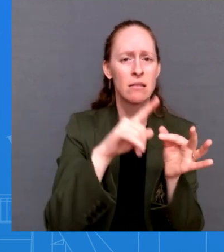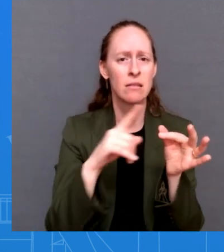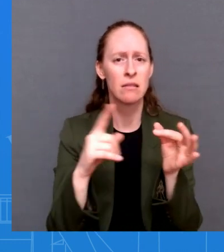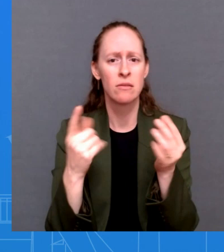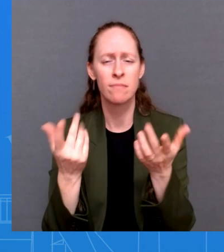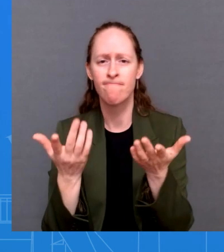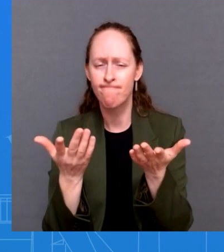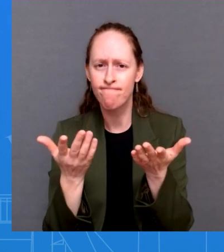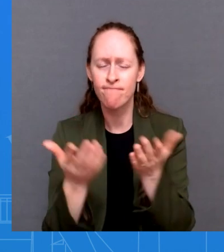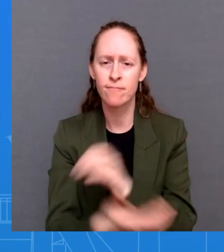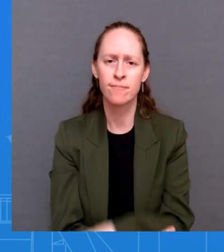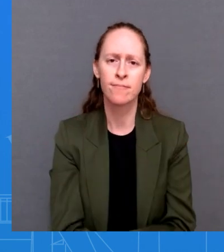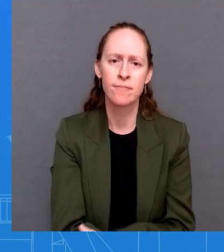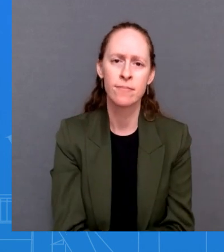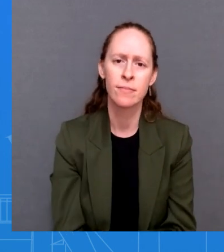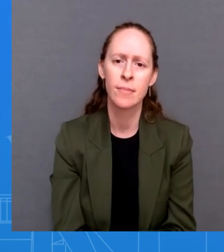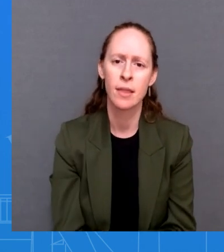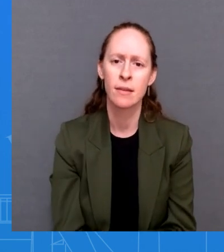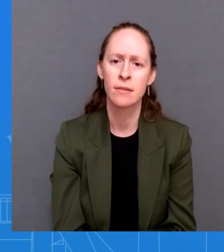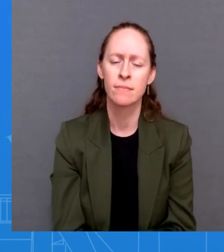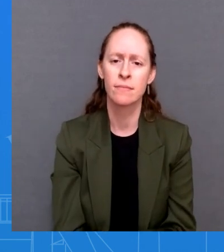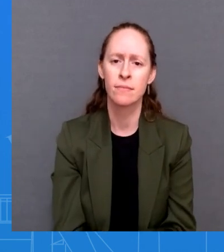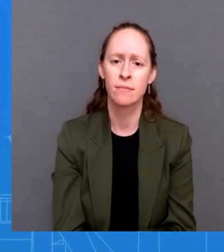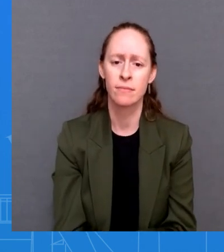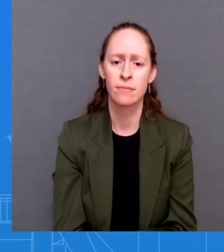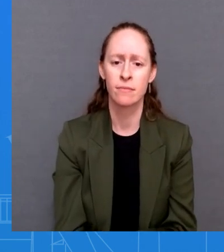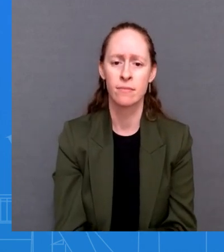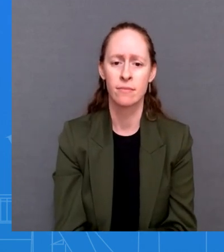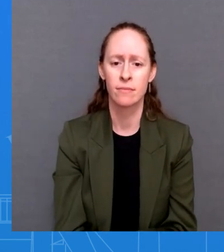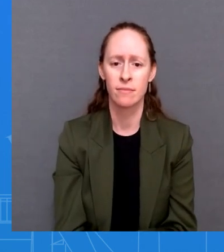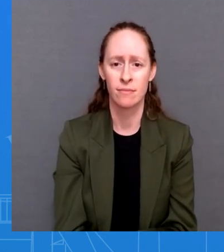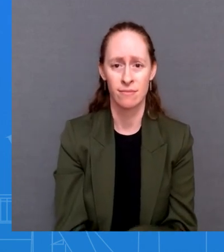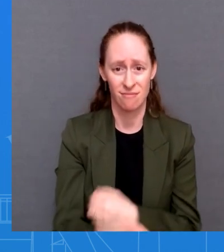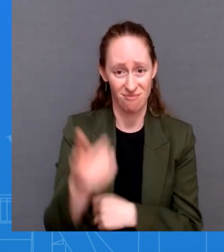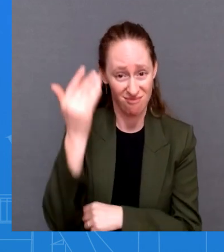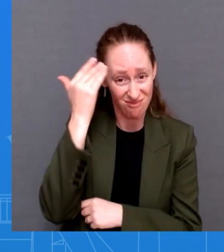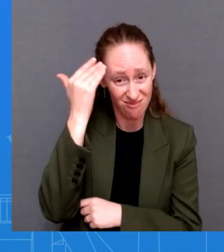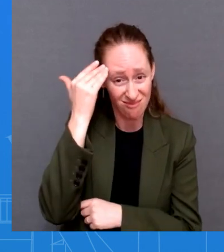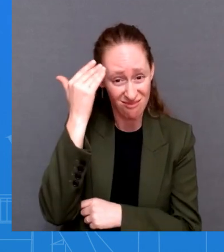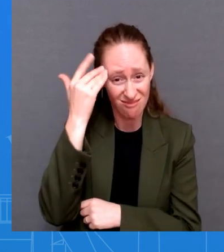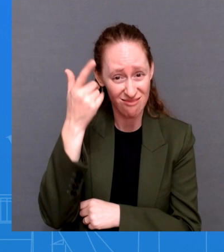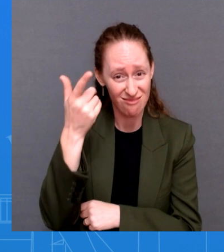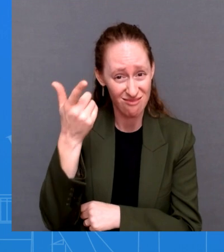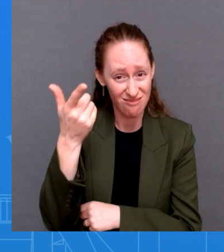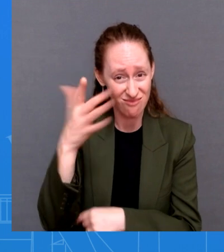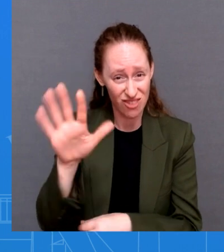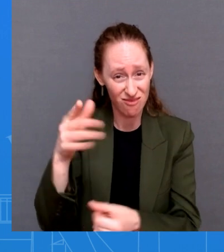and then I'm going to go to Dr. Will Linsky. She she wants that event. Dr. Daskalakis: So I'll start by saying